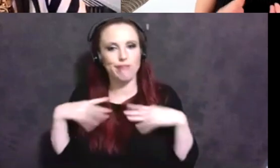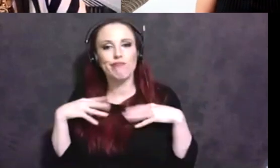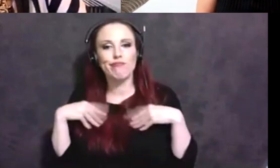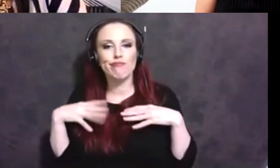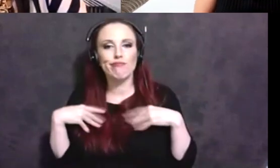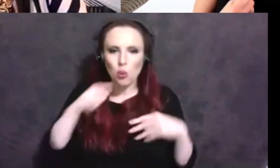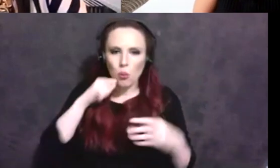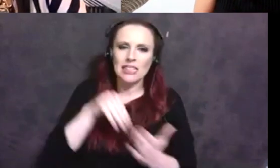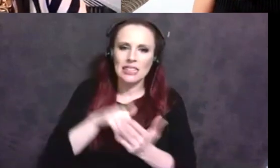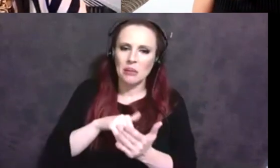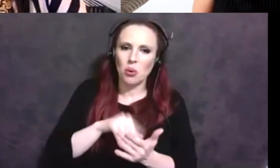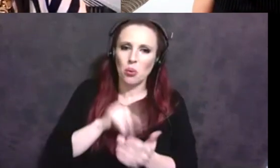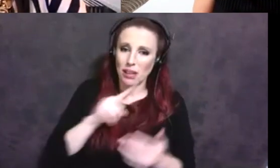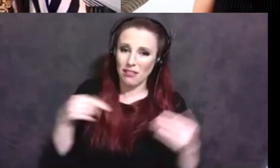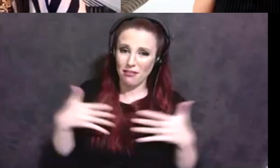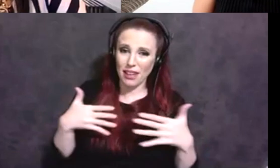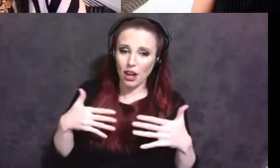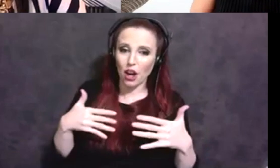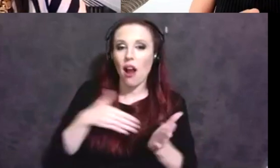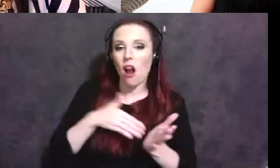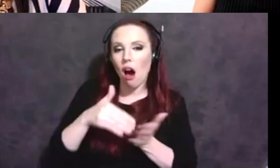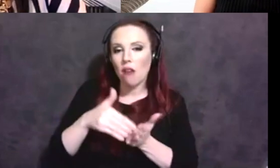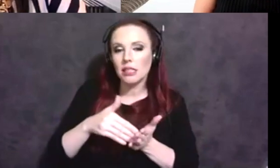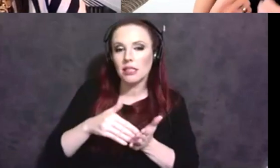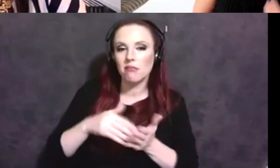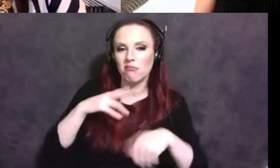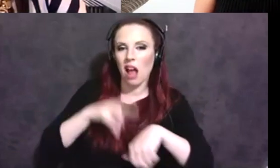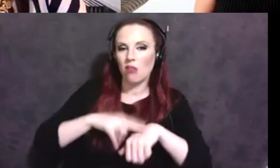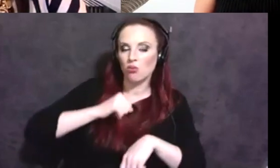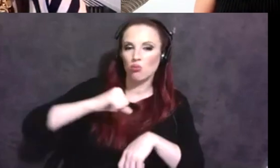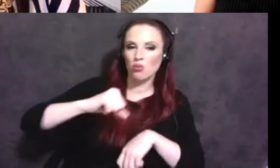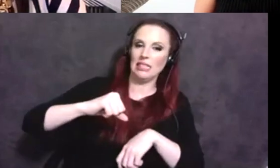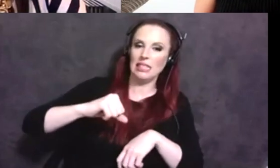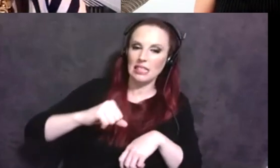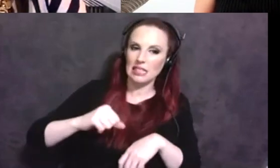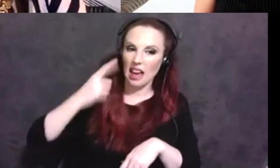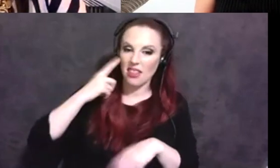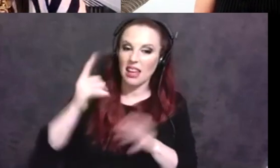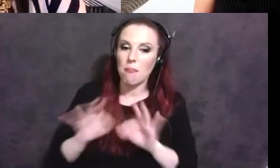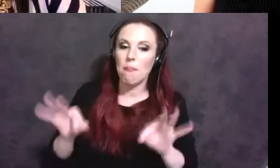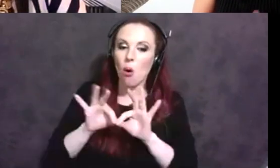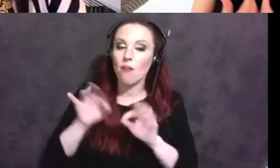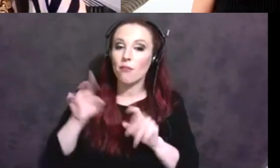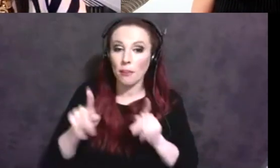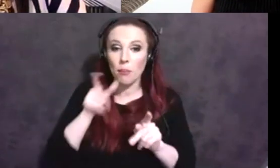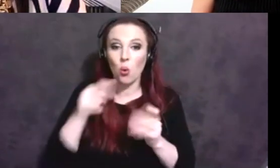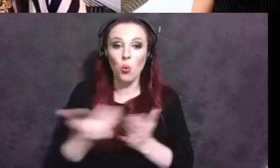happens when you hear that you have been a part of racism and you have been complicit